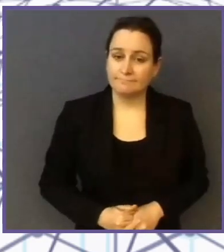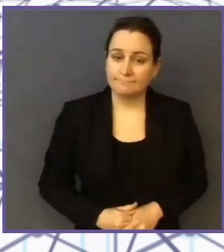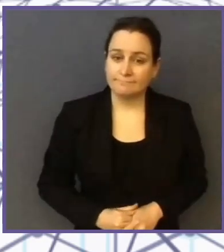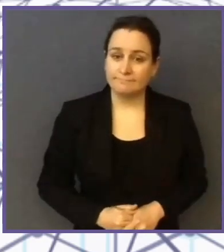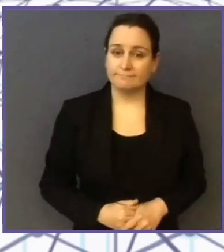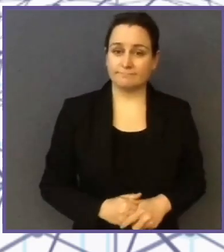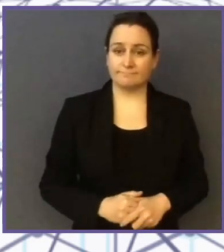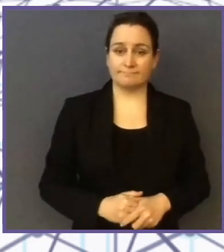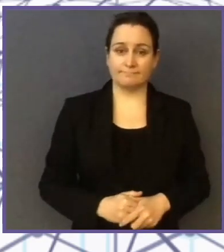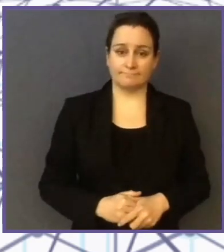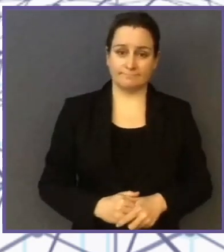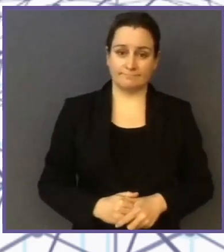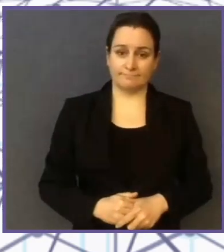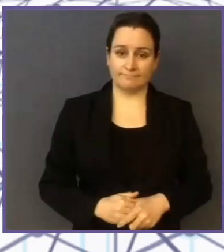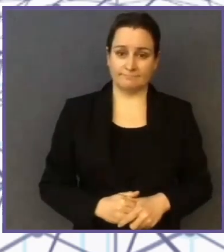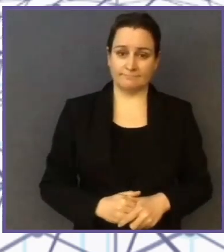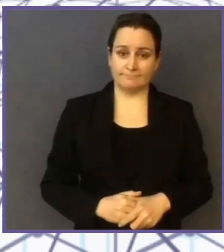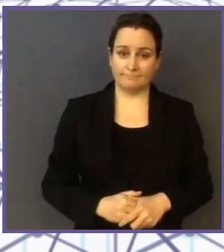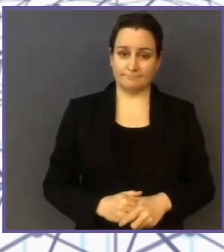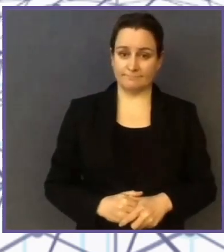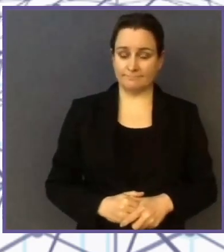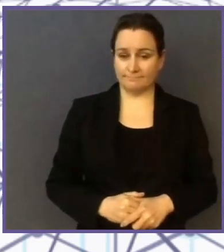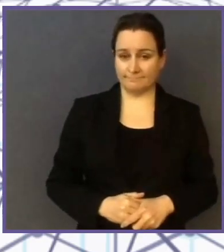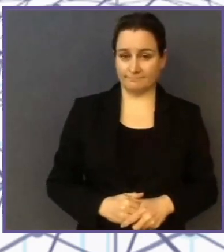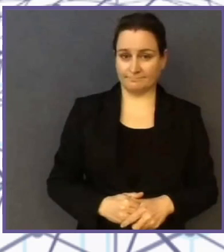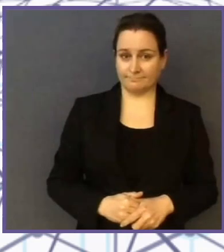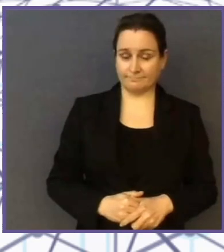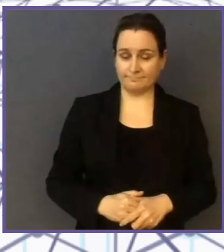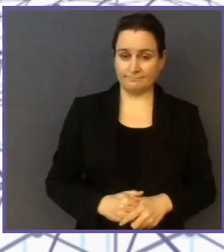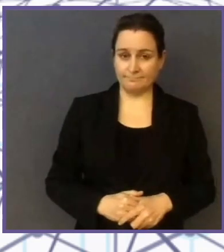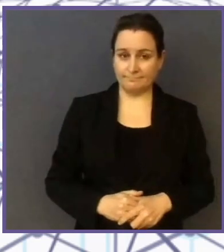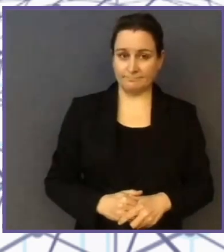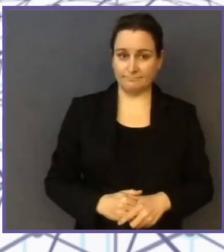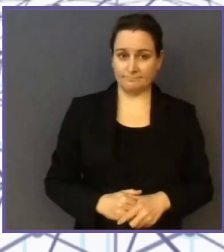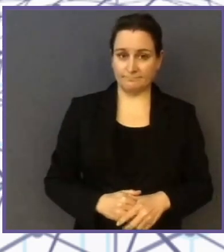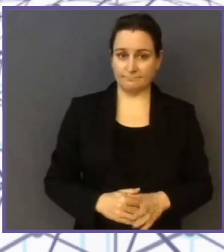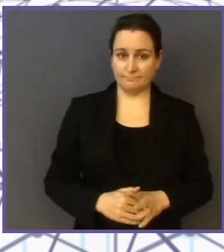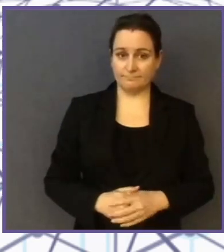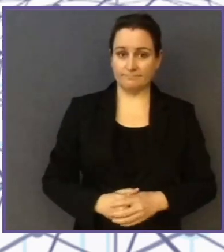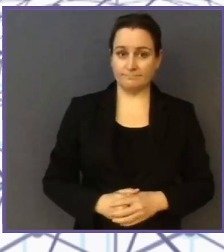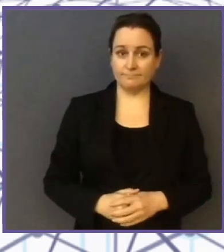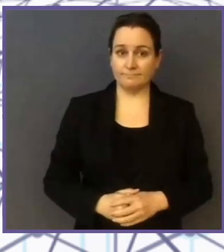So, in conclusion, I would like to emphasise on improving our thoughts in making technology